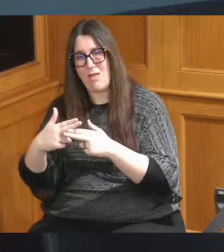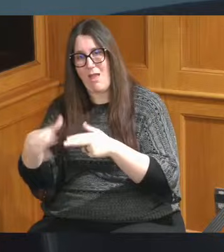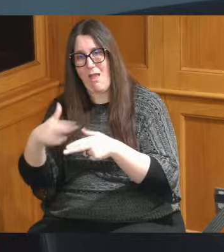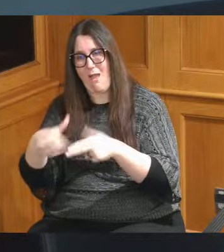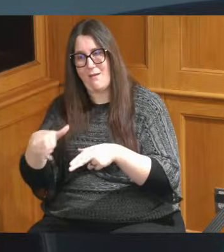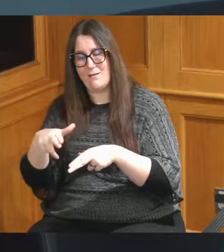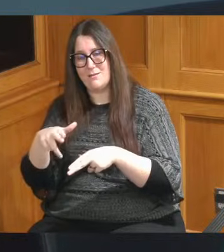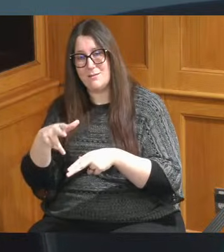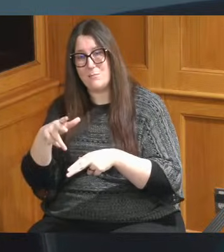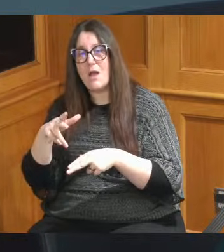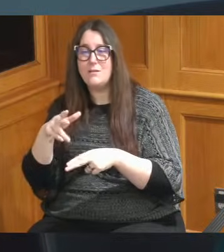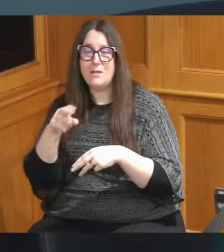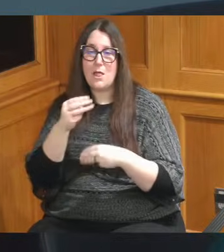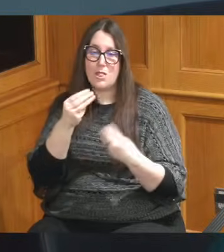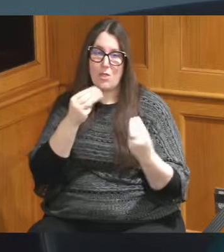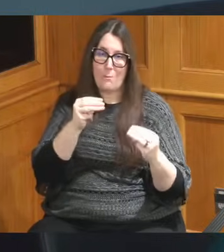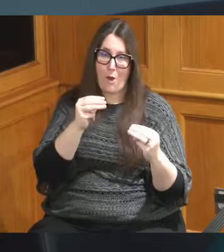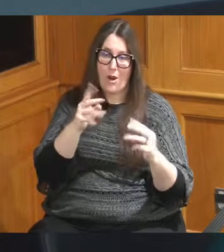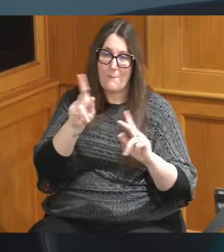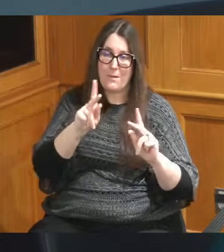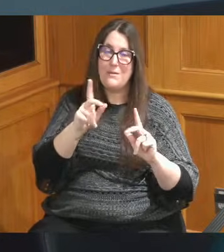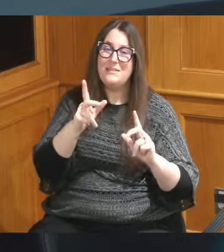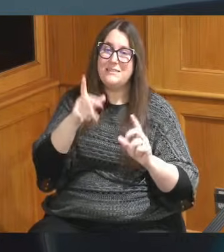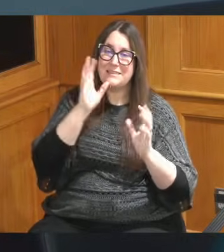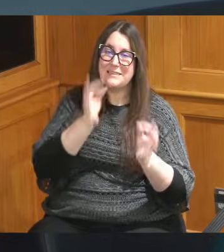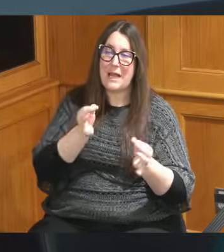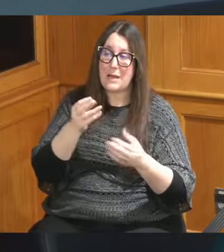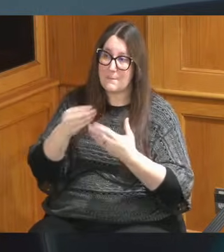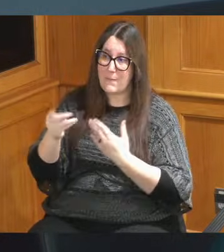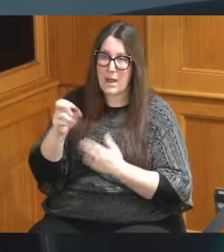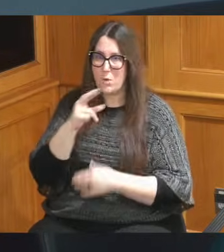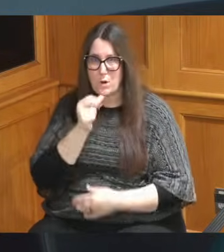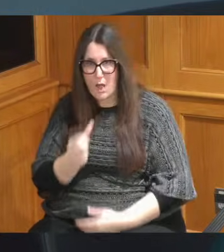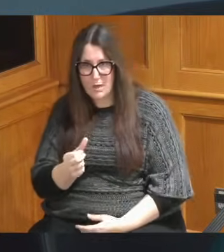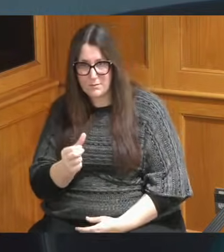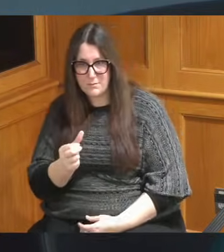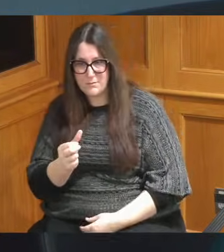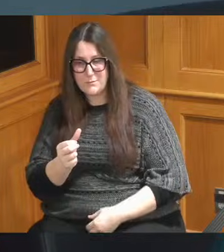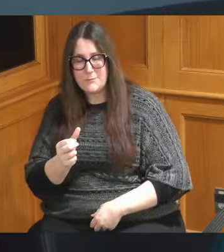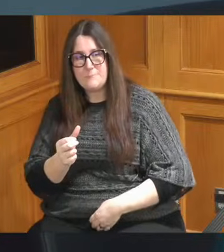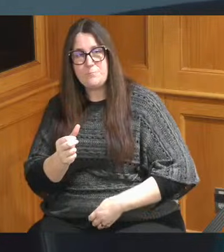they gonna buy it. So, you know, one minute we're told there was some price gouging going